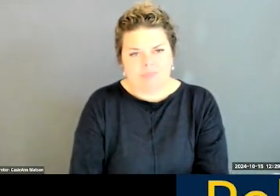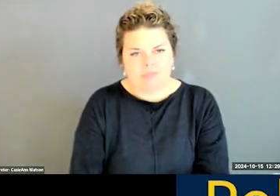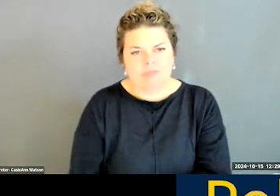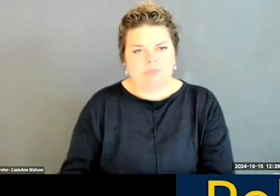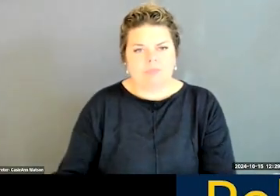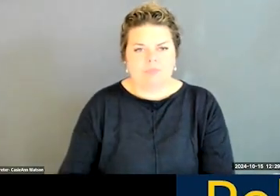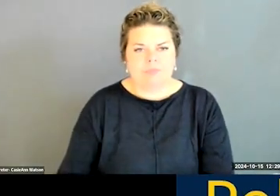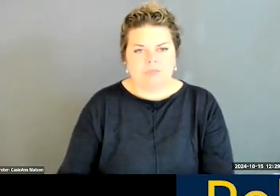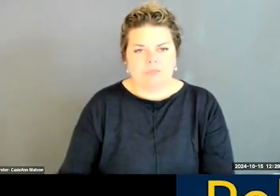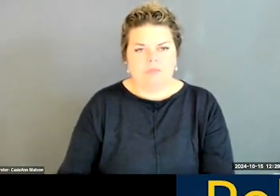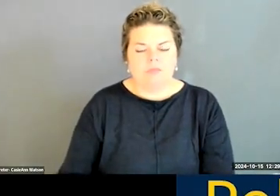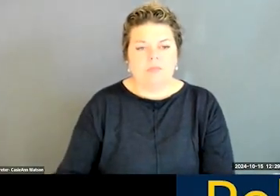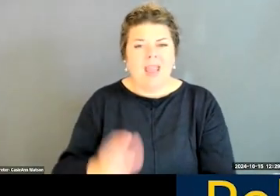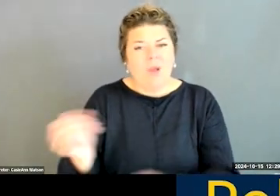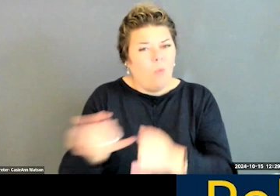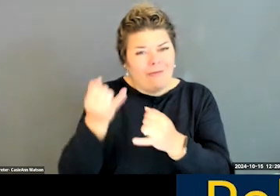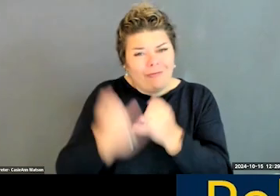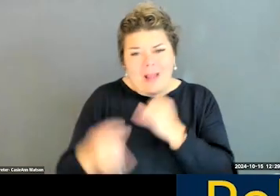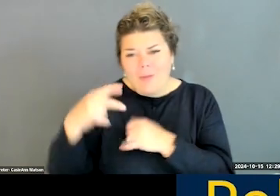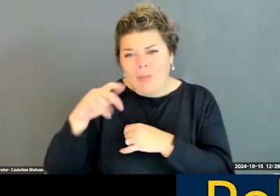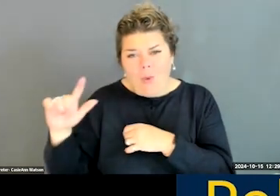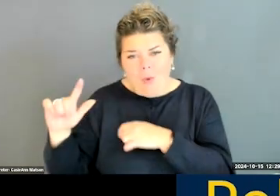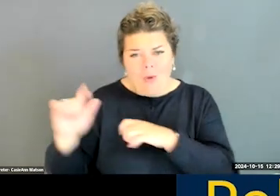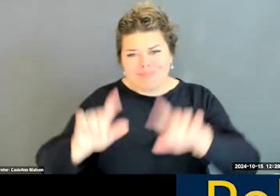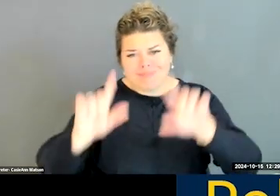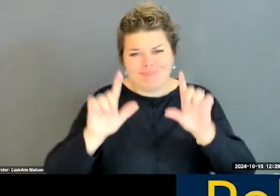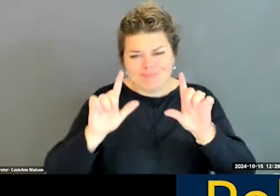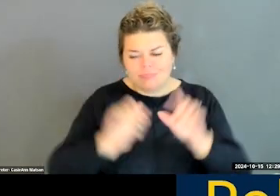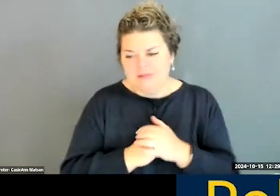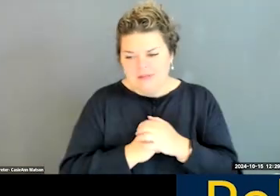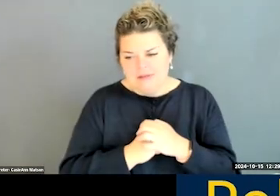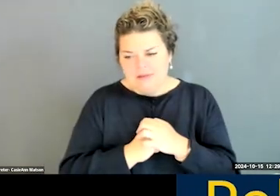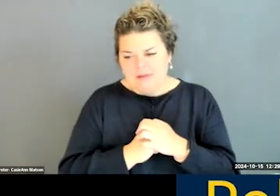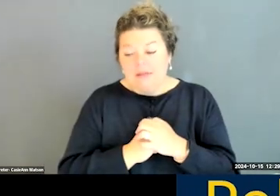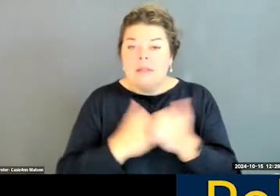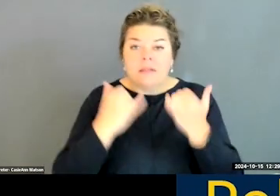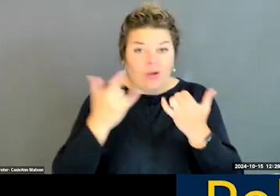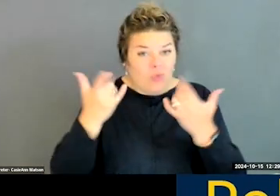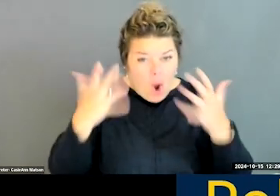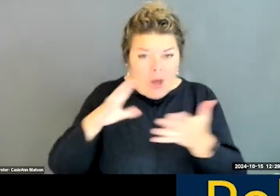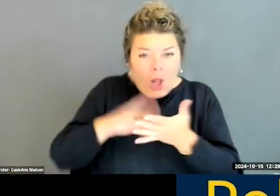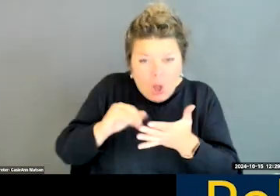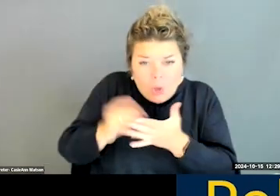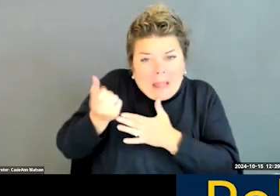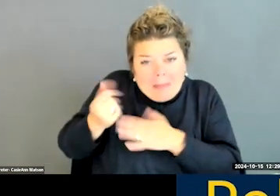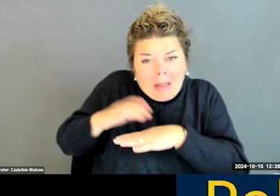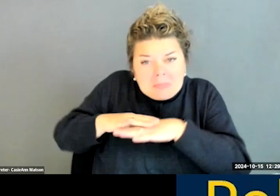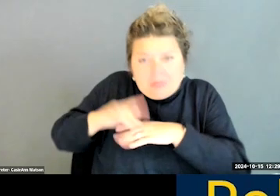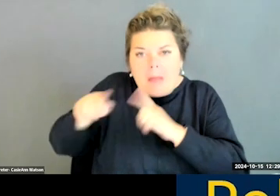And now we've got one final poll for you, which is, now that you've learned about effectively communicating,